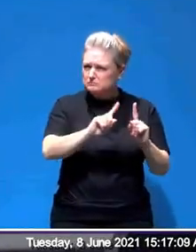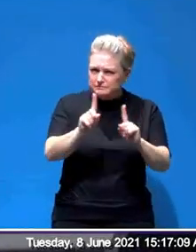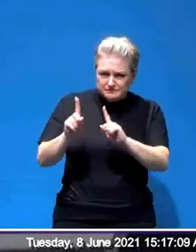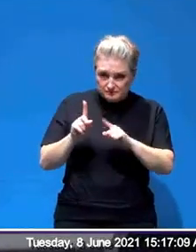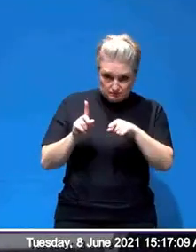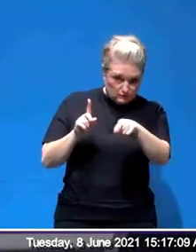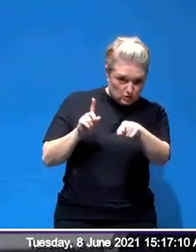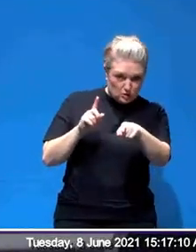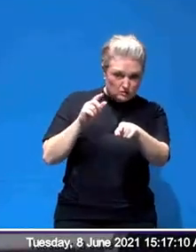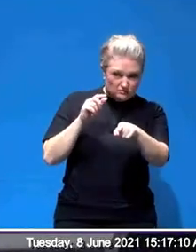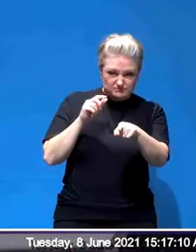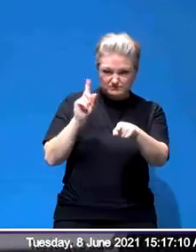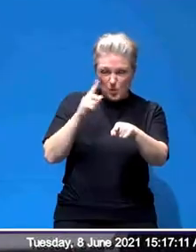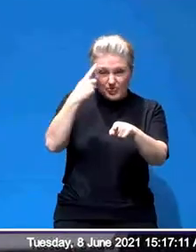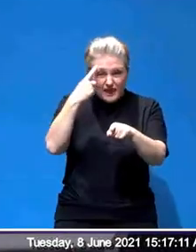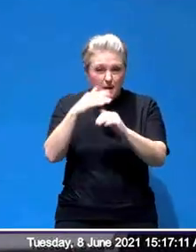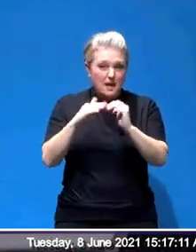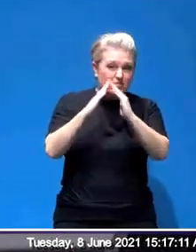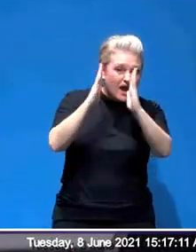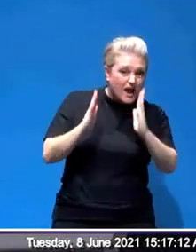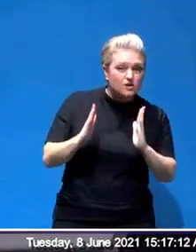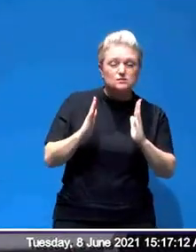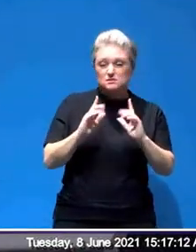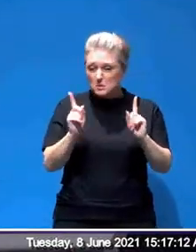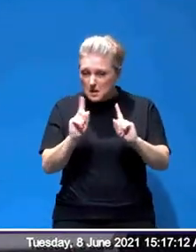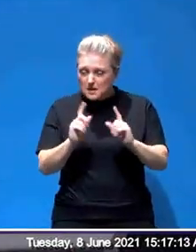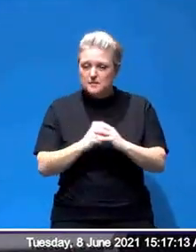aware of, and certainly there was --- there was certainly a difference of